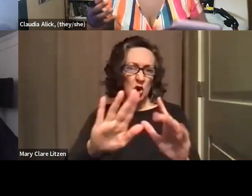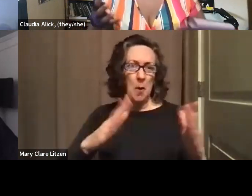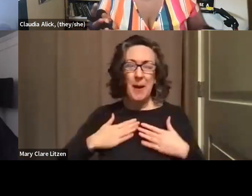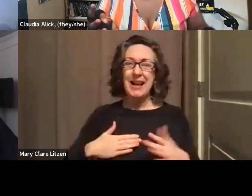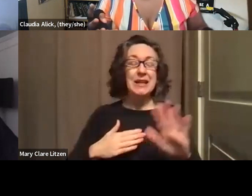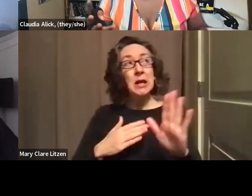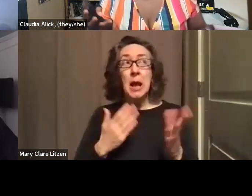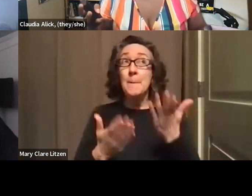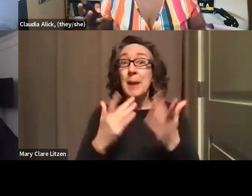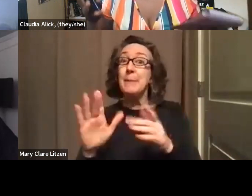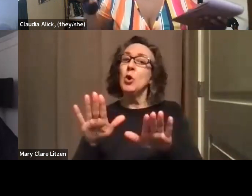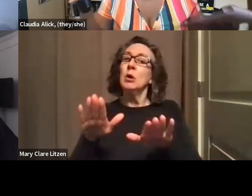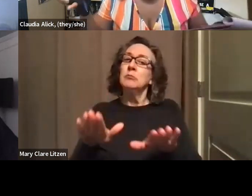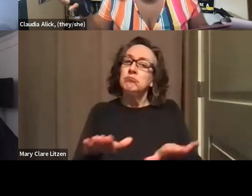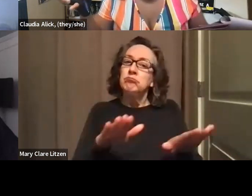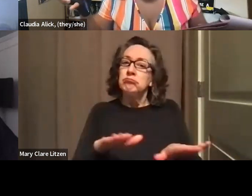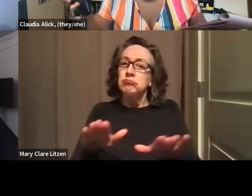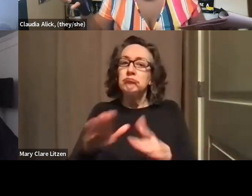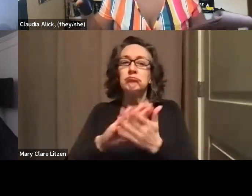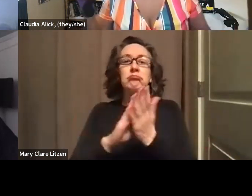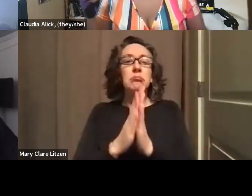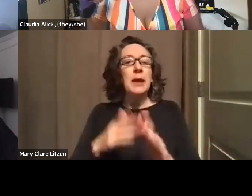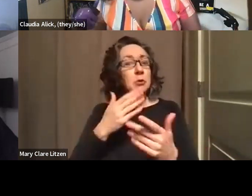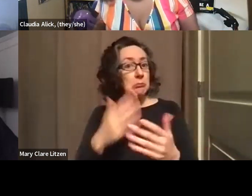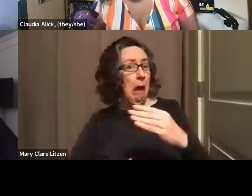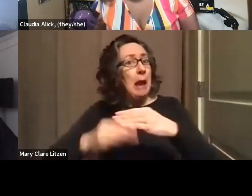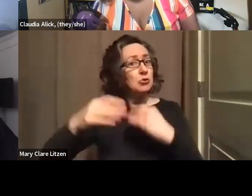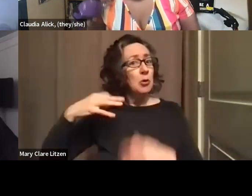I would love listening to ways your aesthetics have grown, how the content you are making